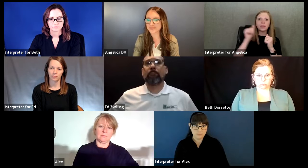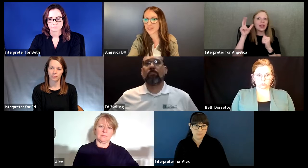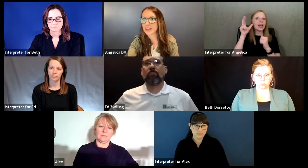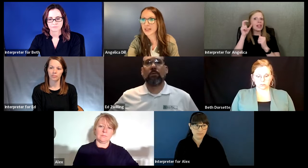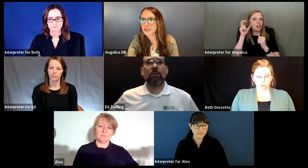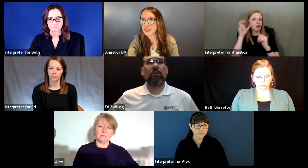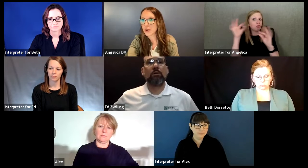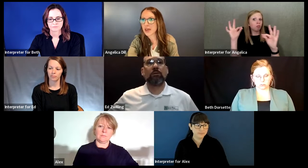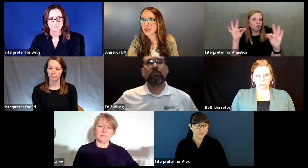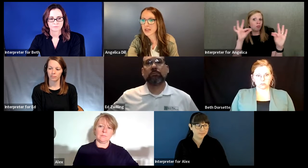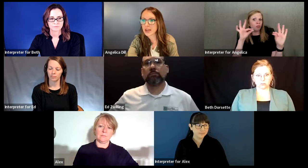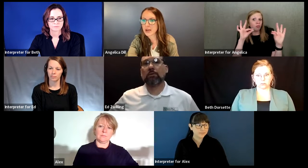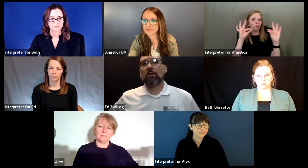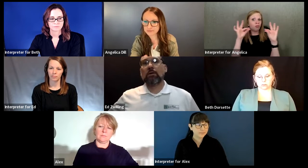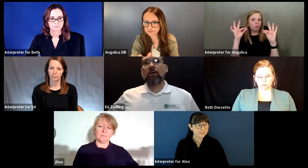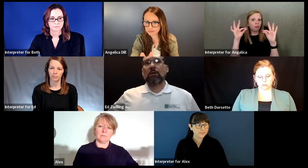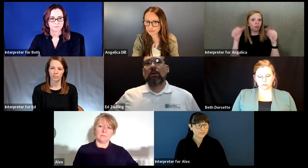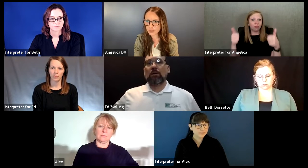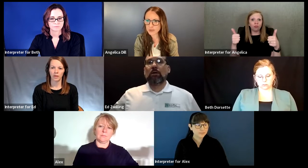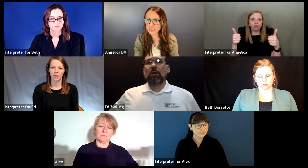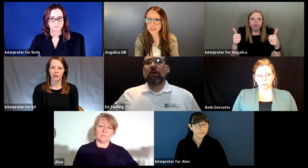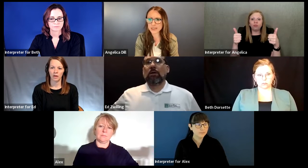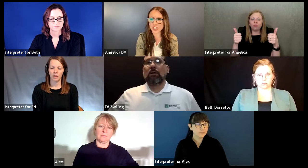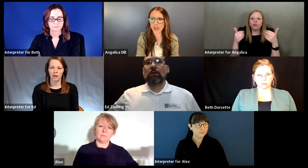Just go ahead and put something in the chat.